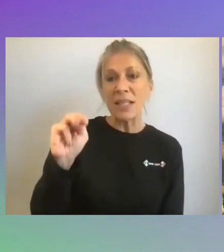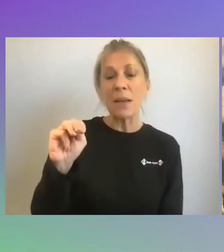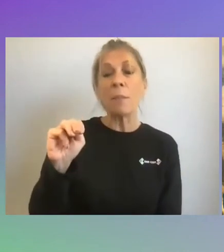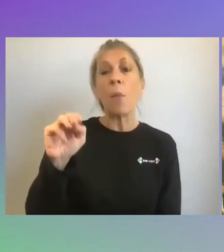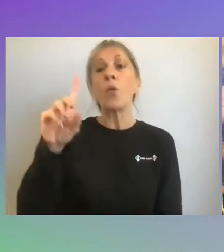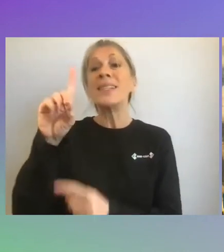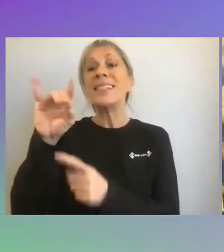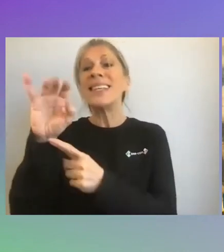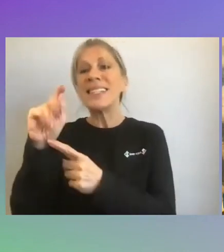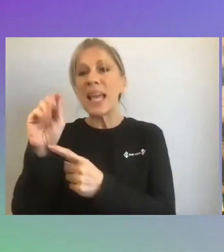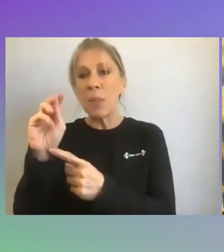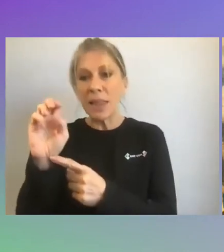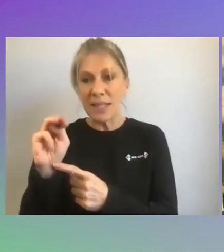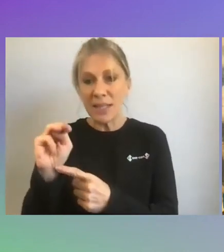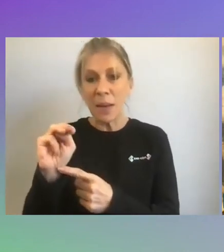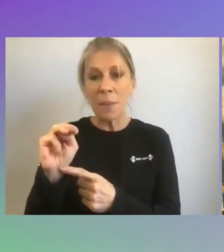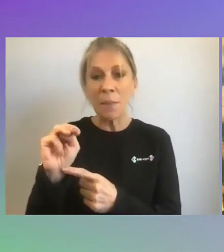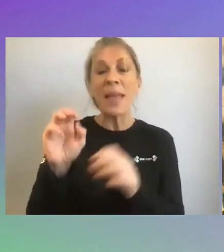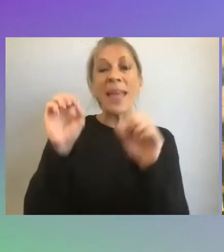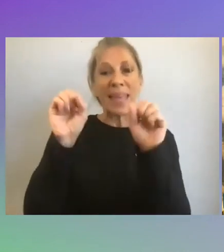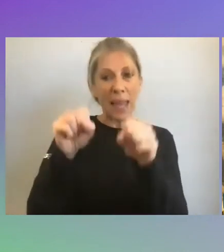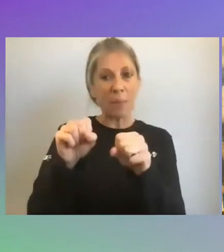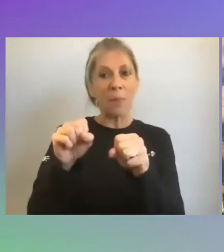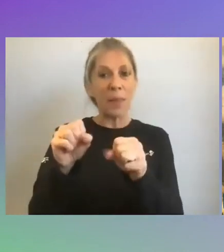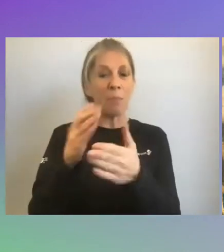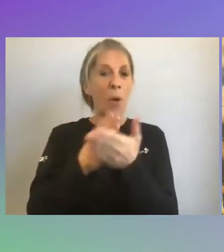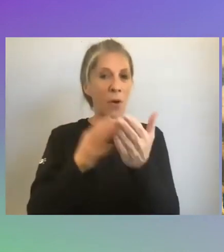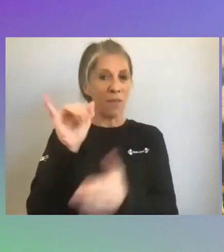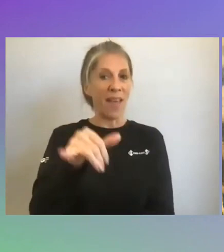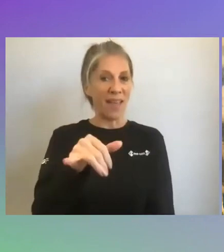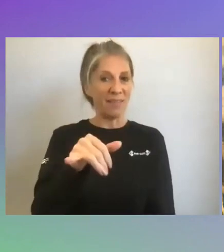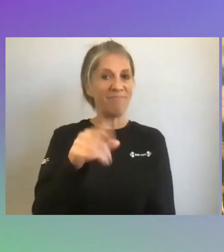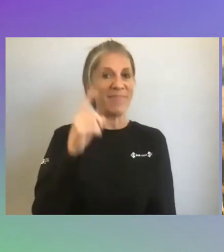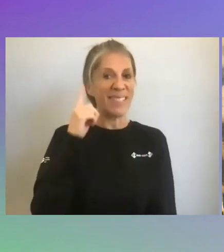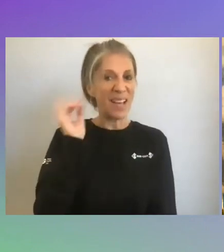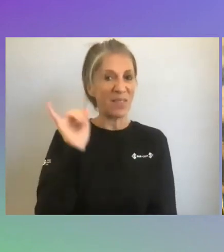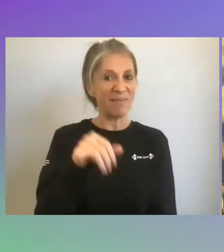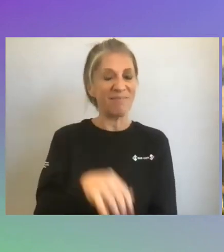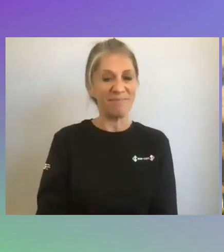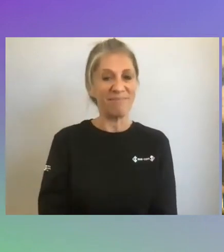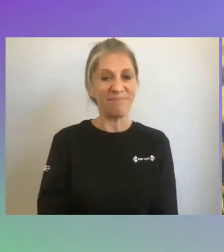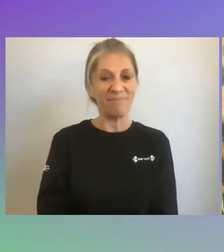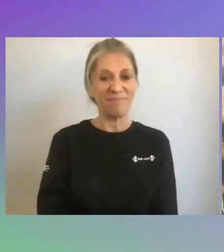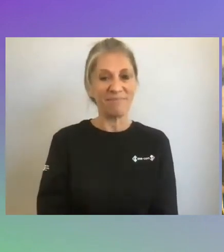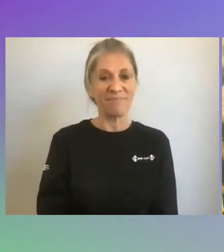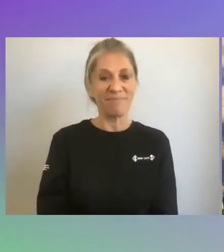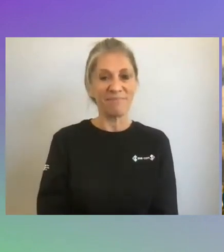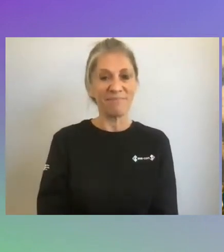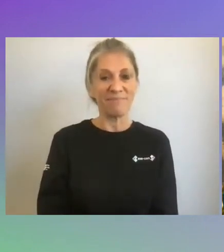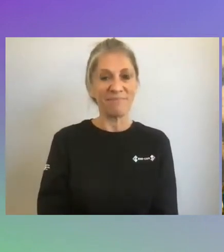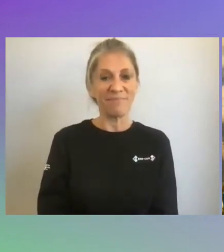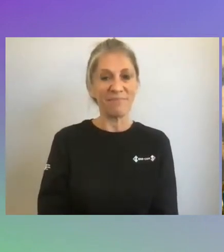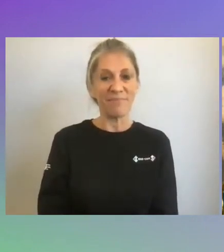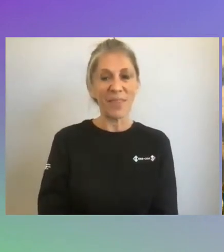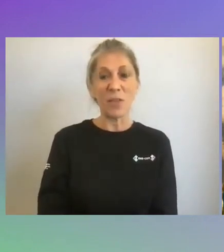could also be like a contributing factor. It sounds